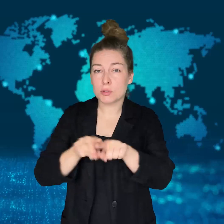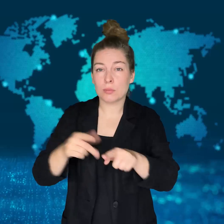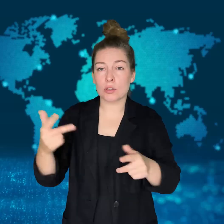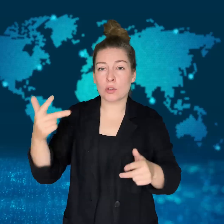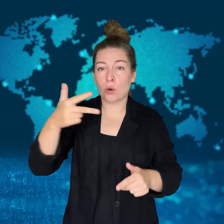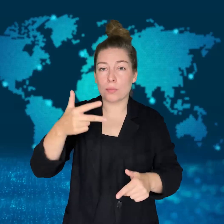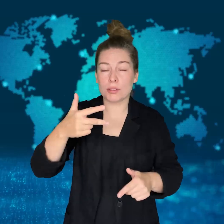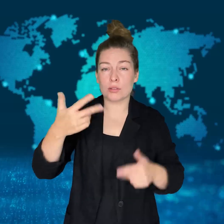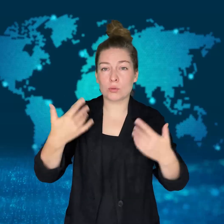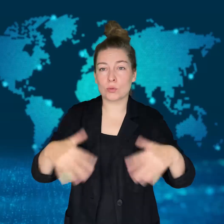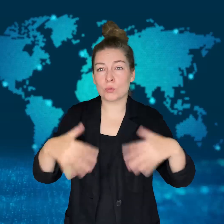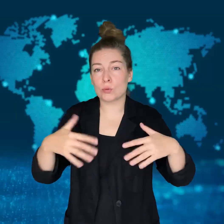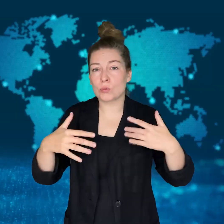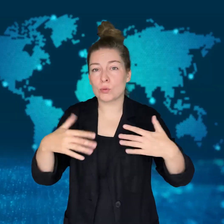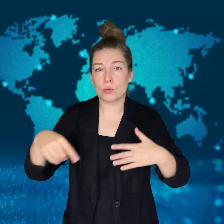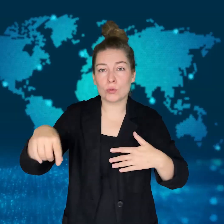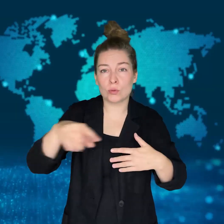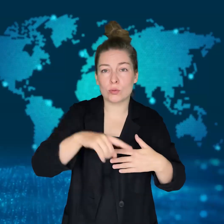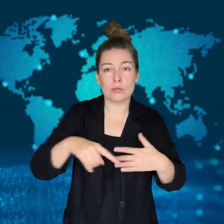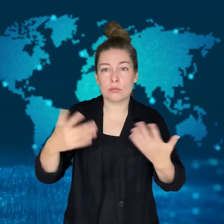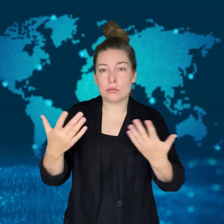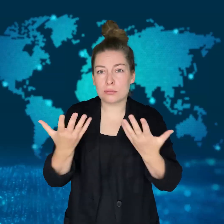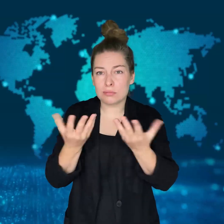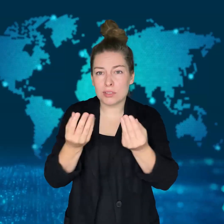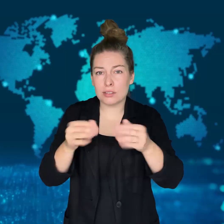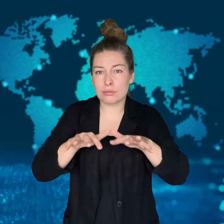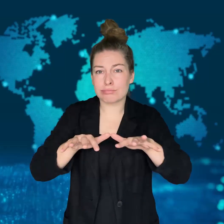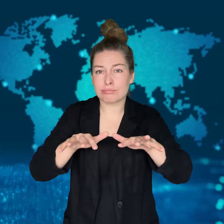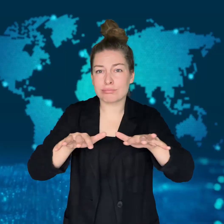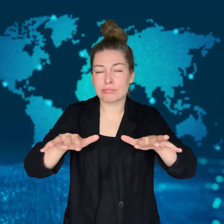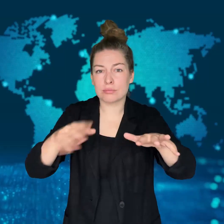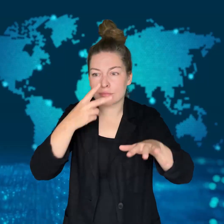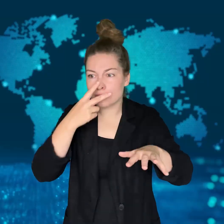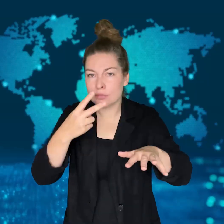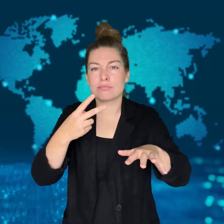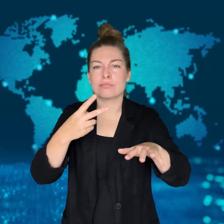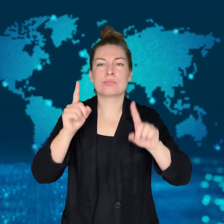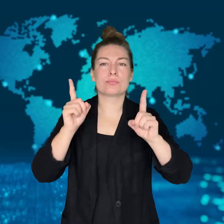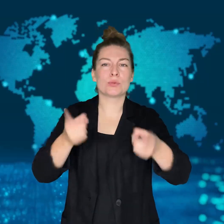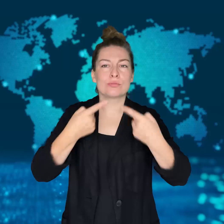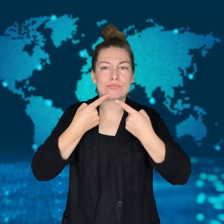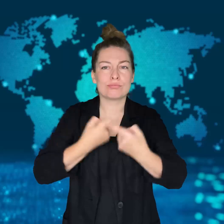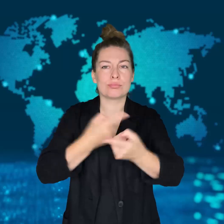found dead in Brazil.